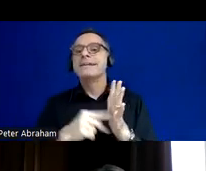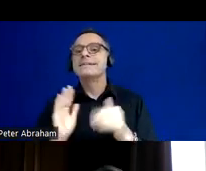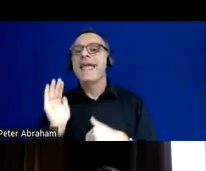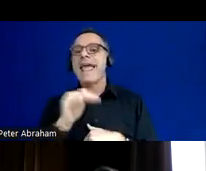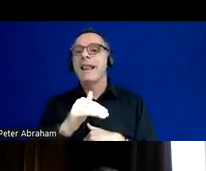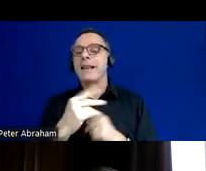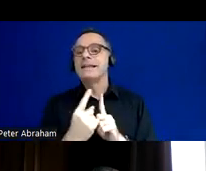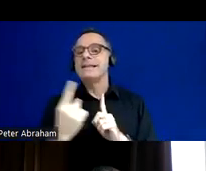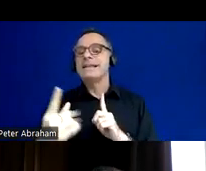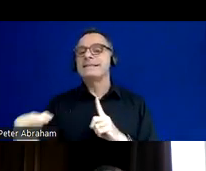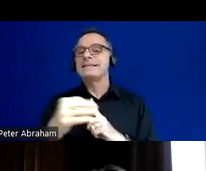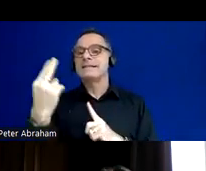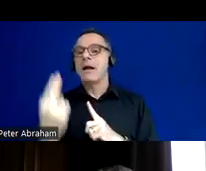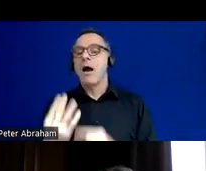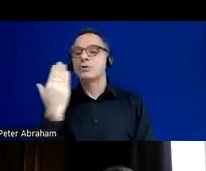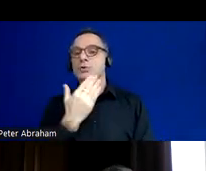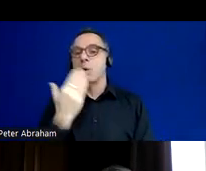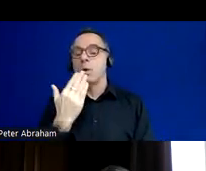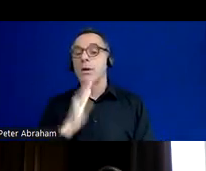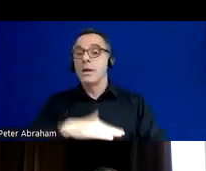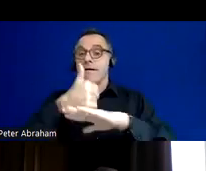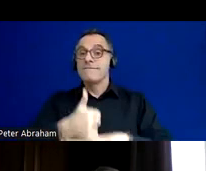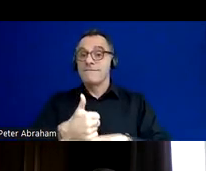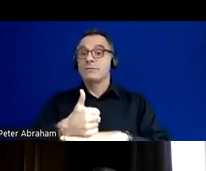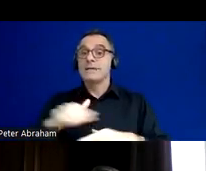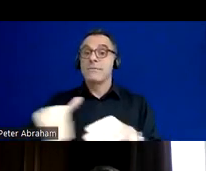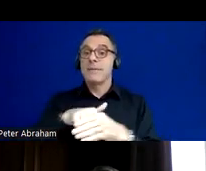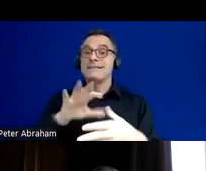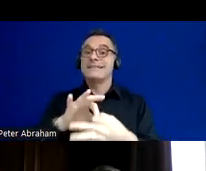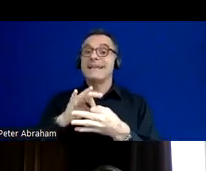and most of the founding members were linked to the art school - so, it's very much an art-based